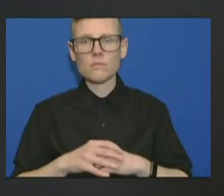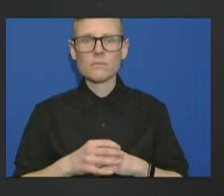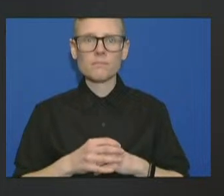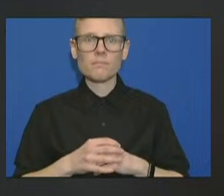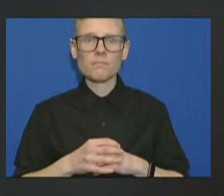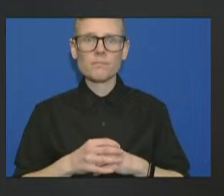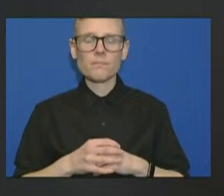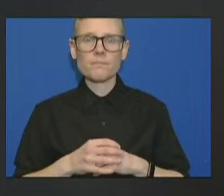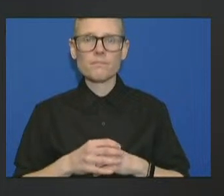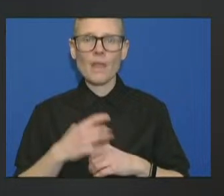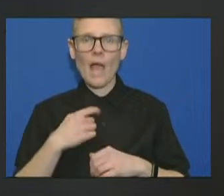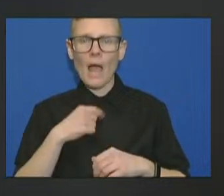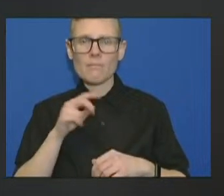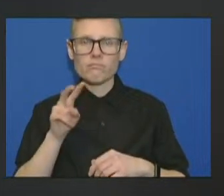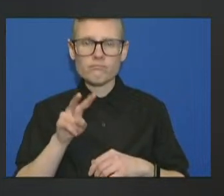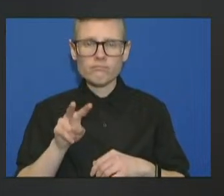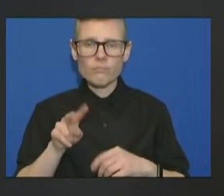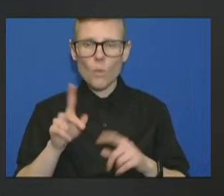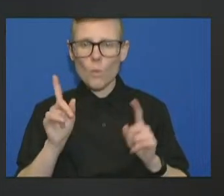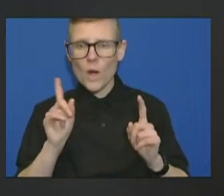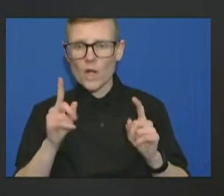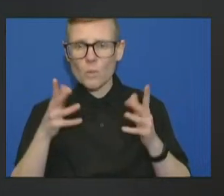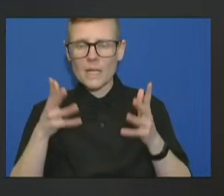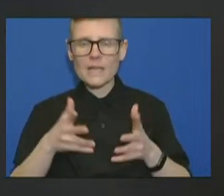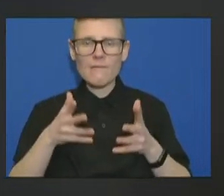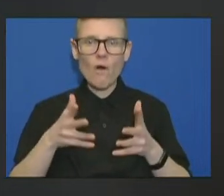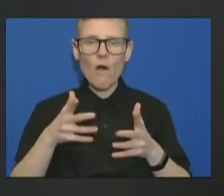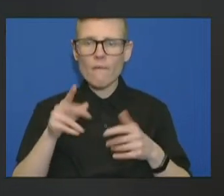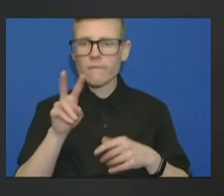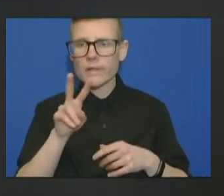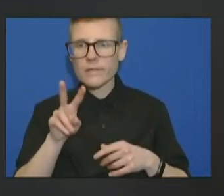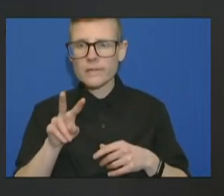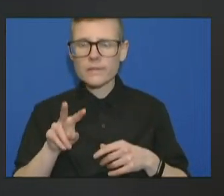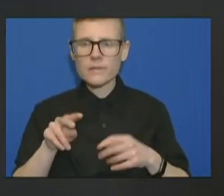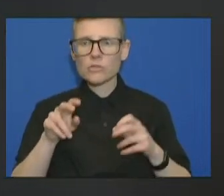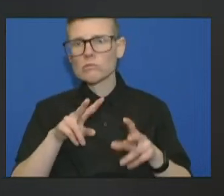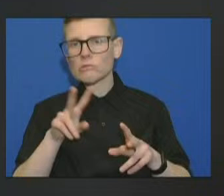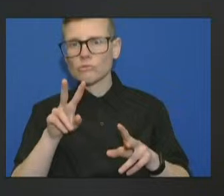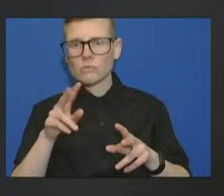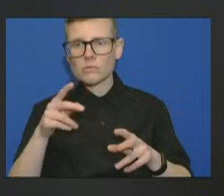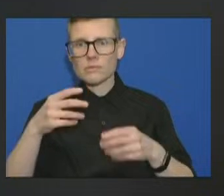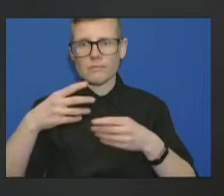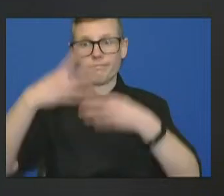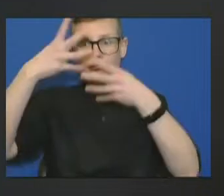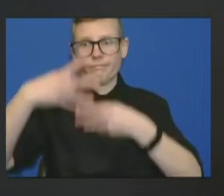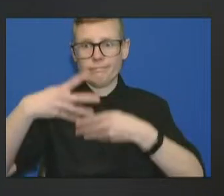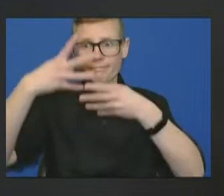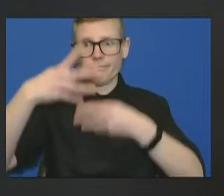that is absolutely important.